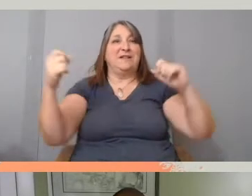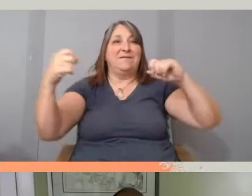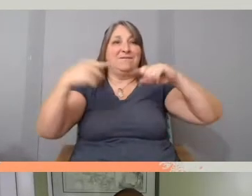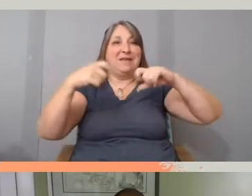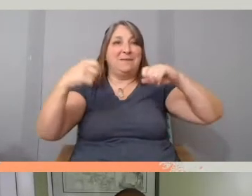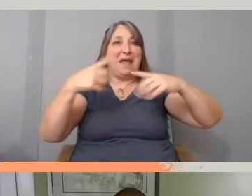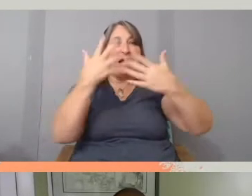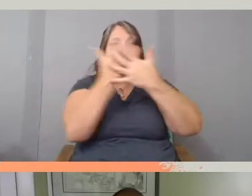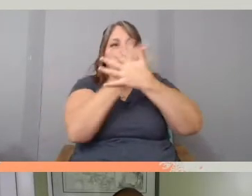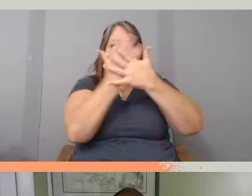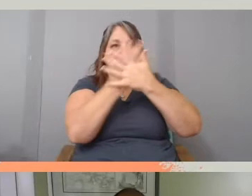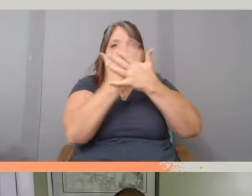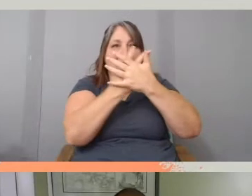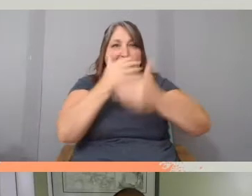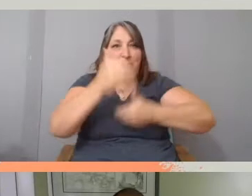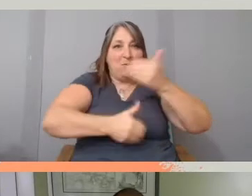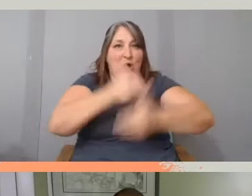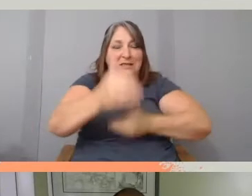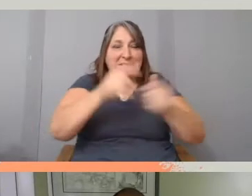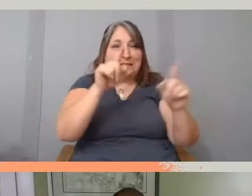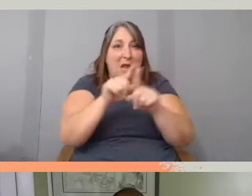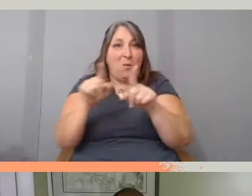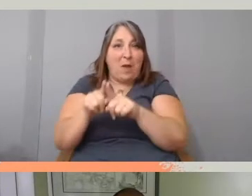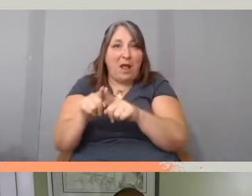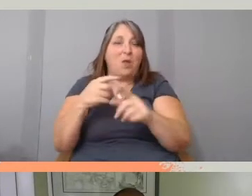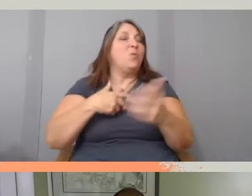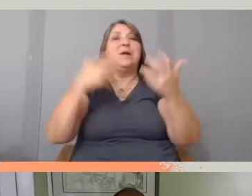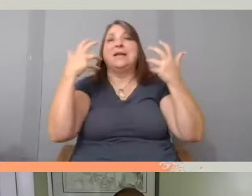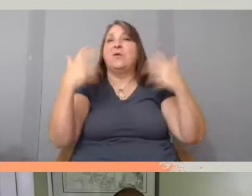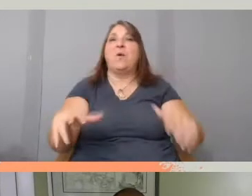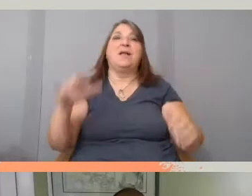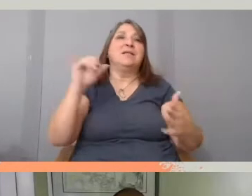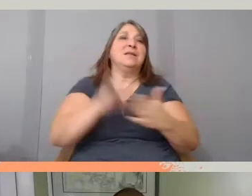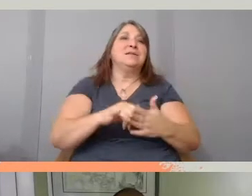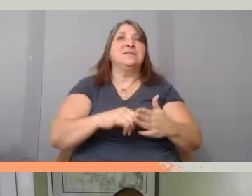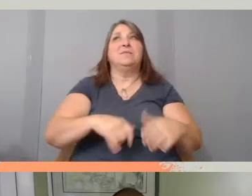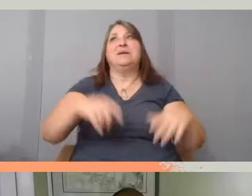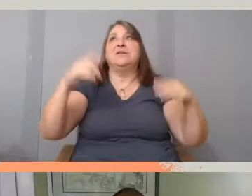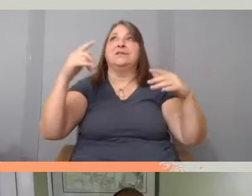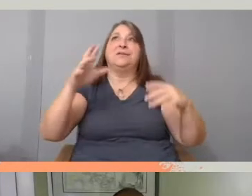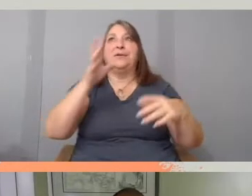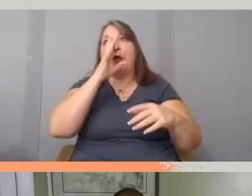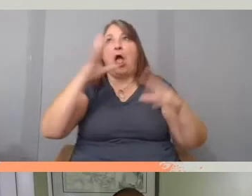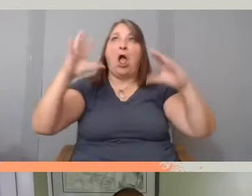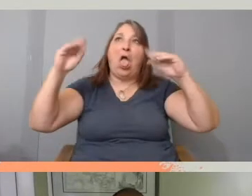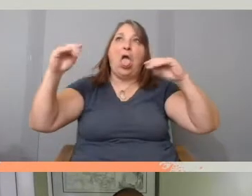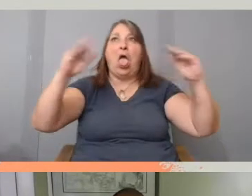We didn't want this to be an echo chamber. We didn't wanna just screen it for our friends.